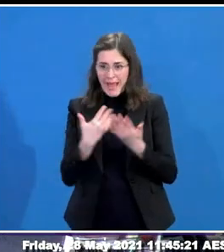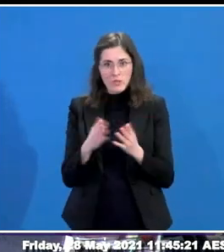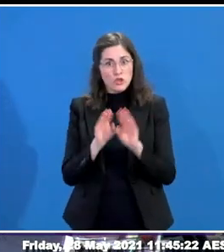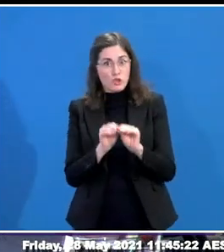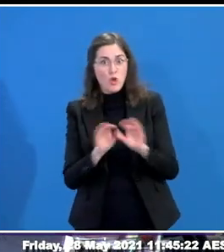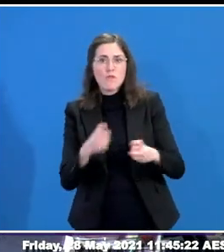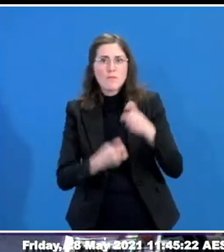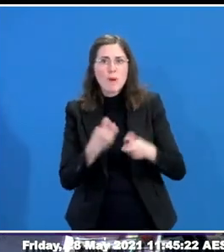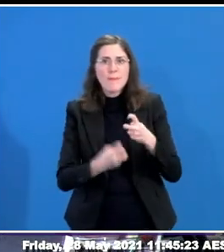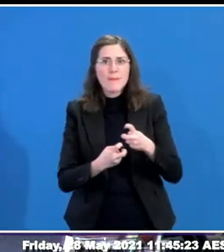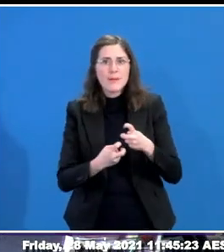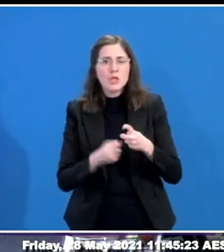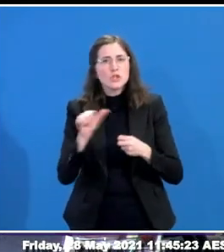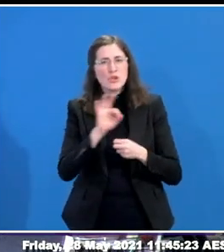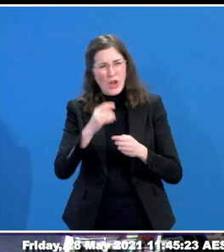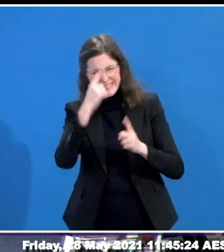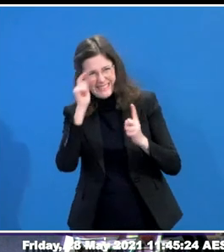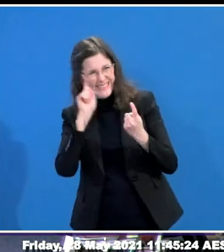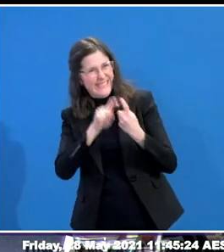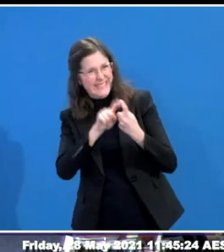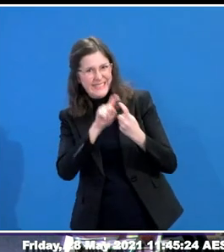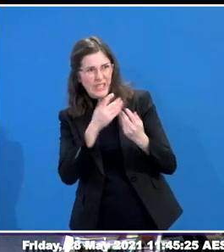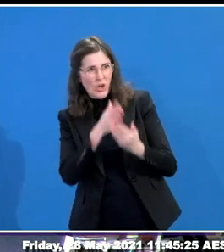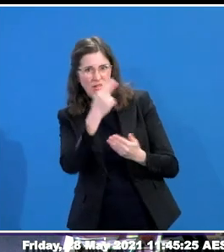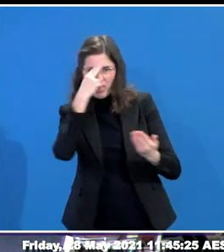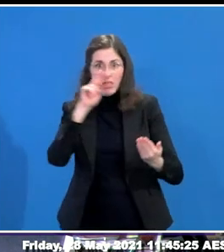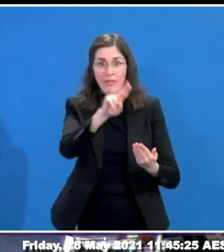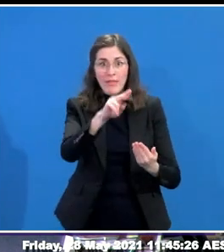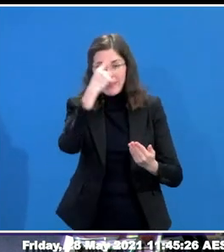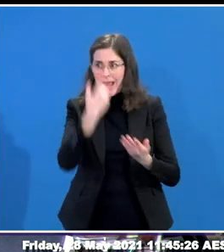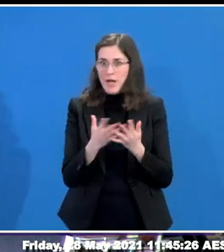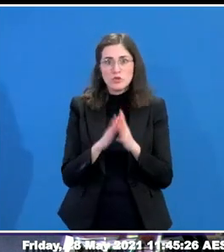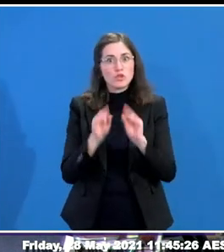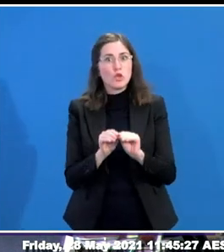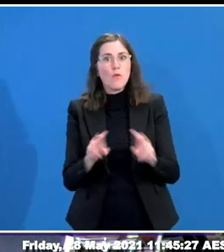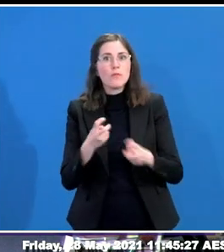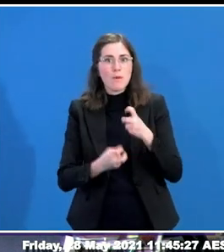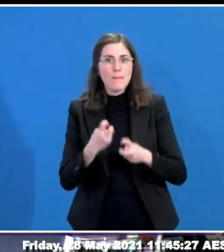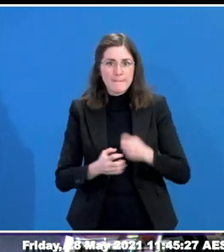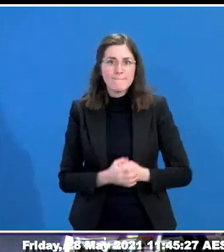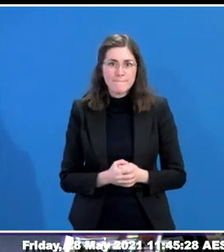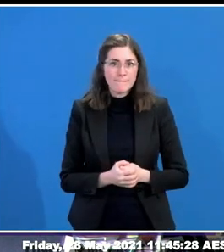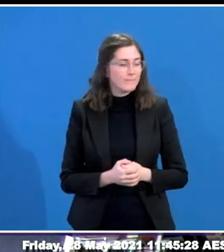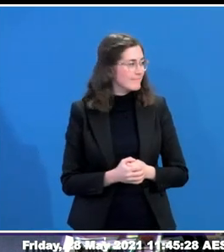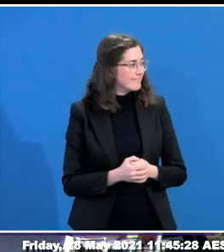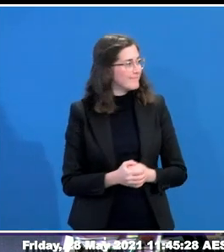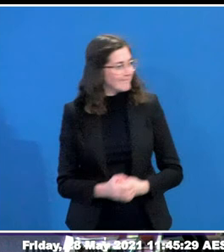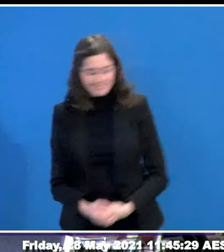So you move away from the label and focus on the issue --- And I believe that we attempted to do that, but not necessarily fully.